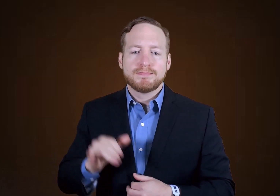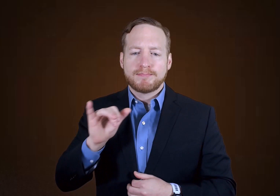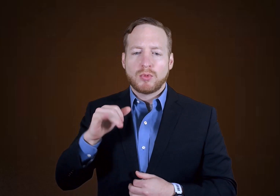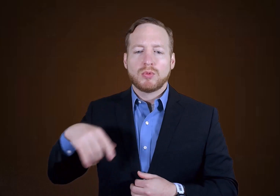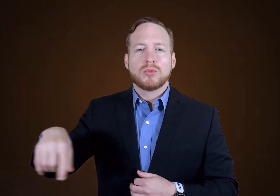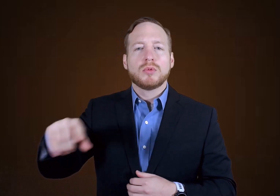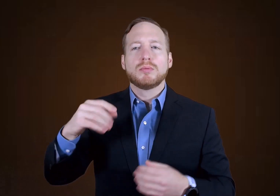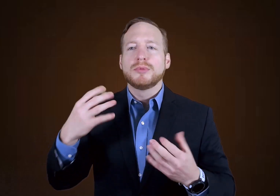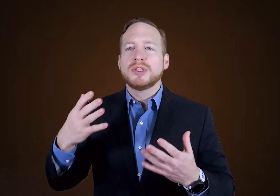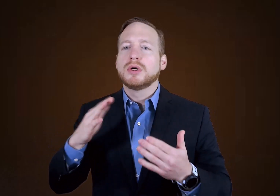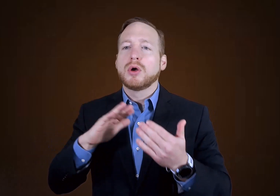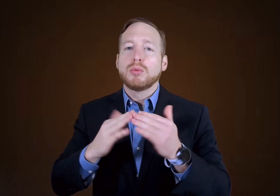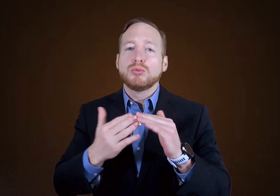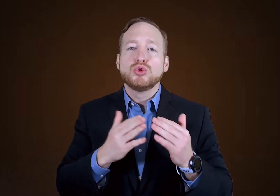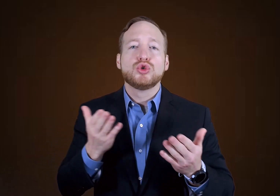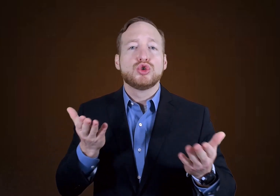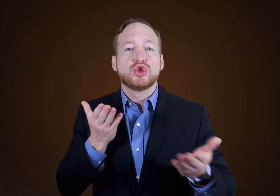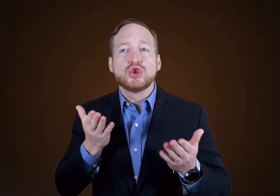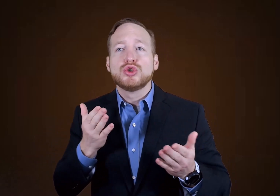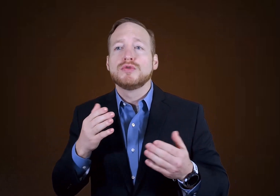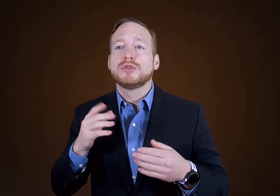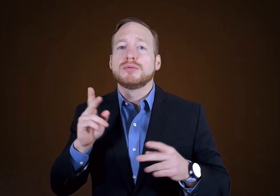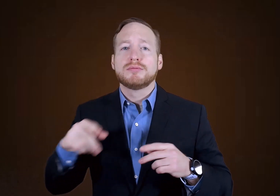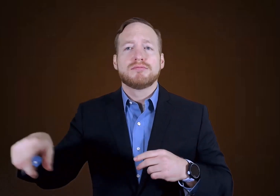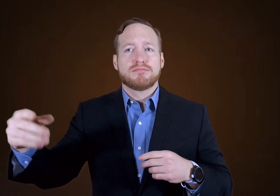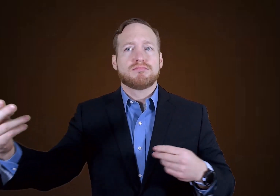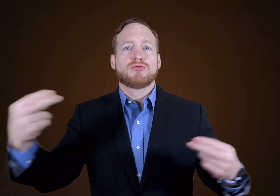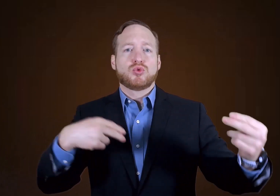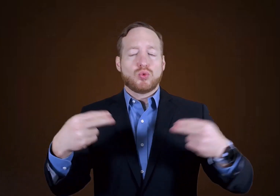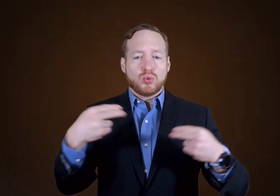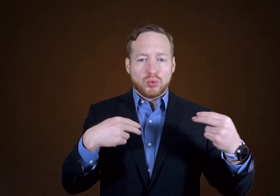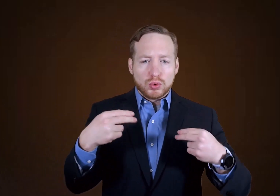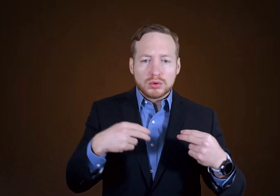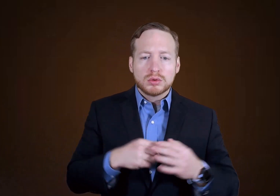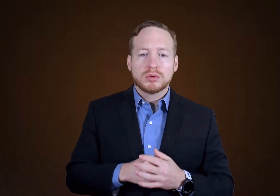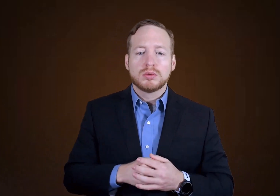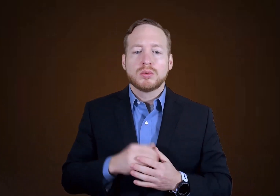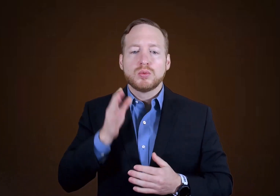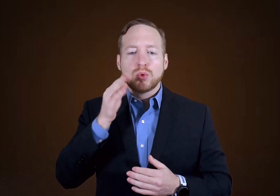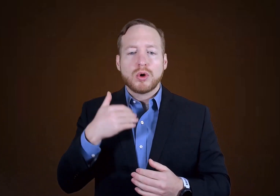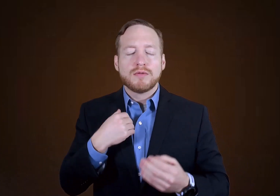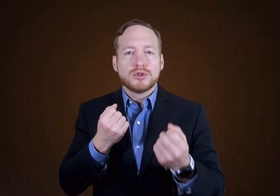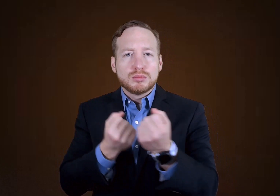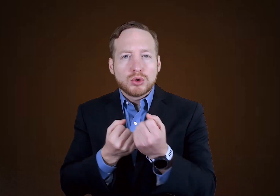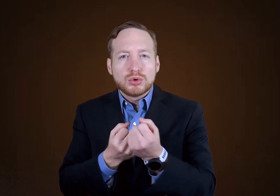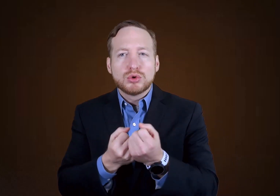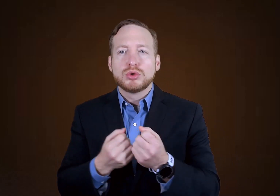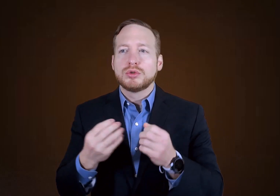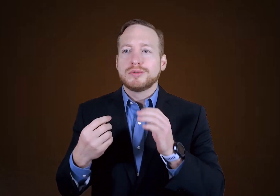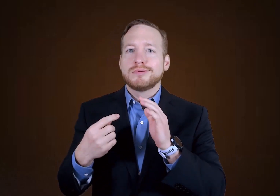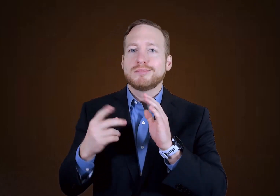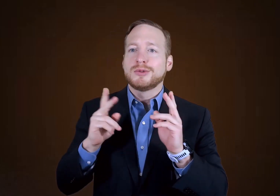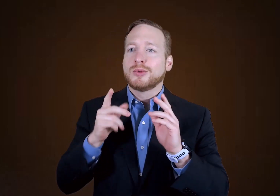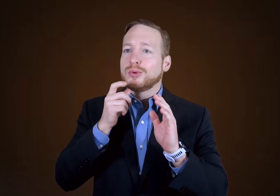logistics and this is a chance for you to meet some of the community service providers our